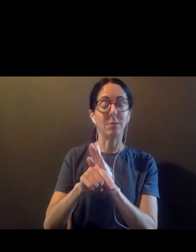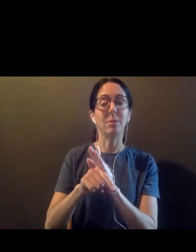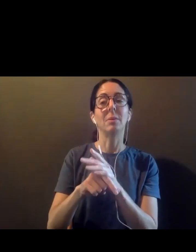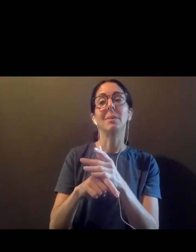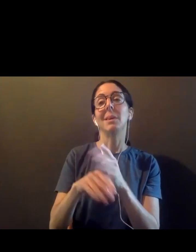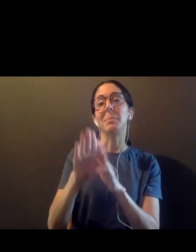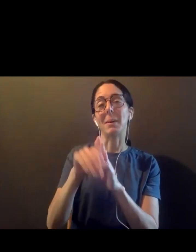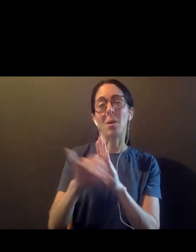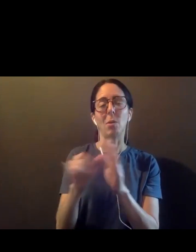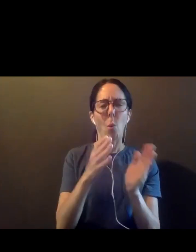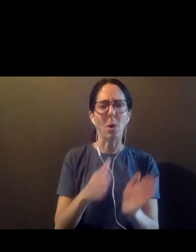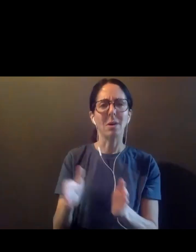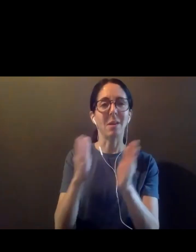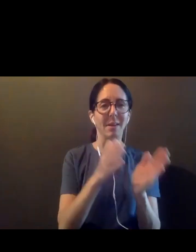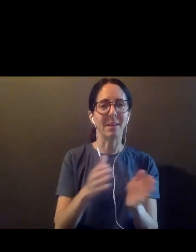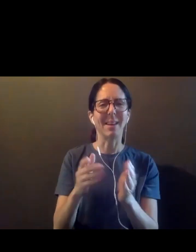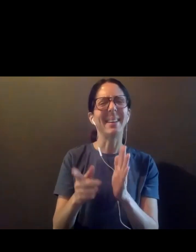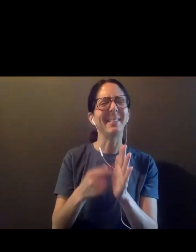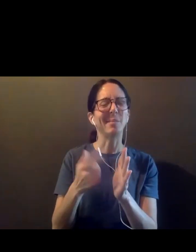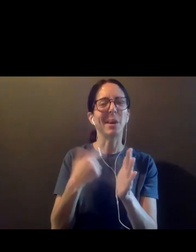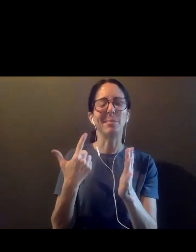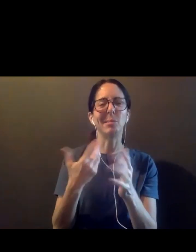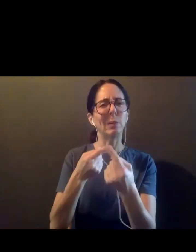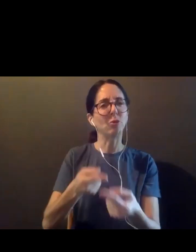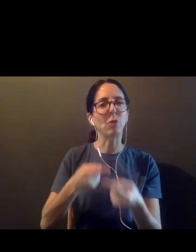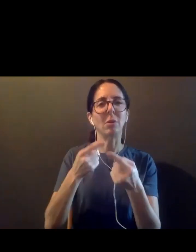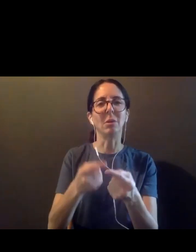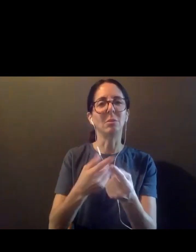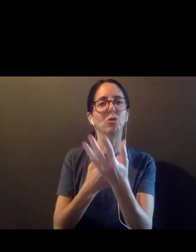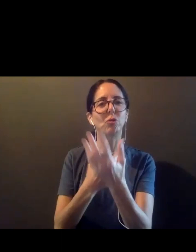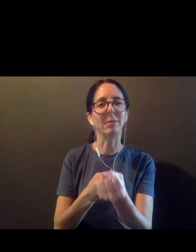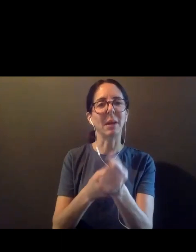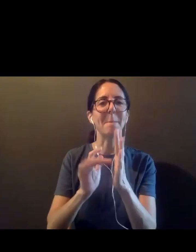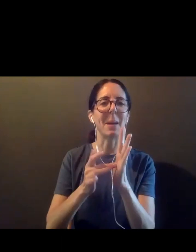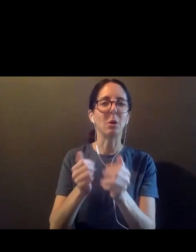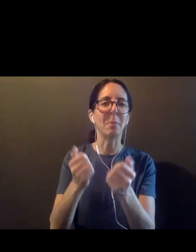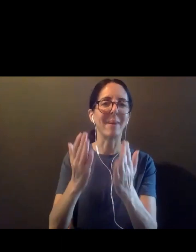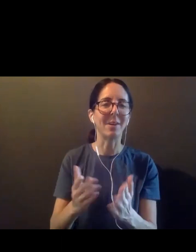that often struggles with trusting medical providers and health researchers.